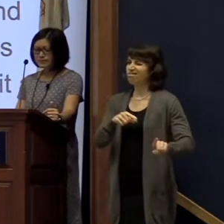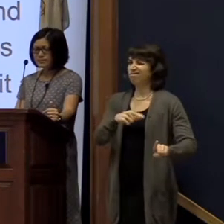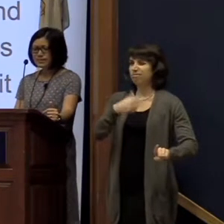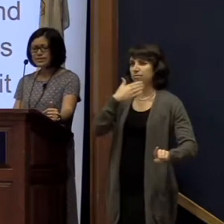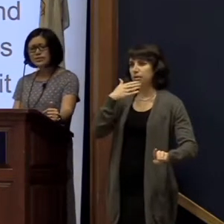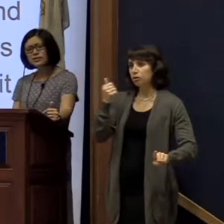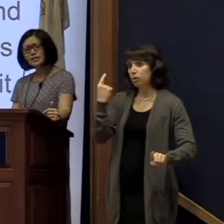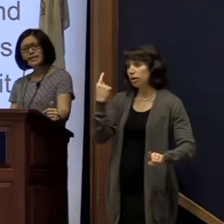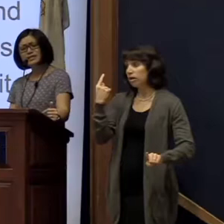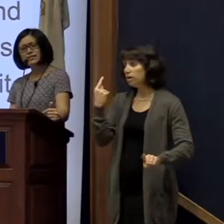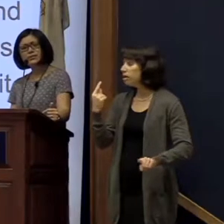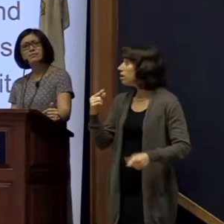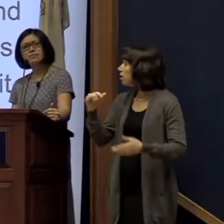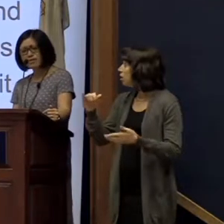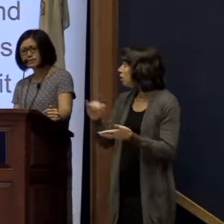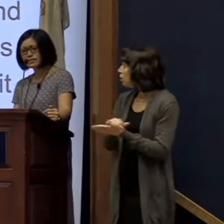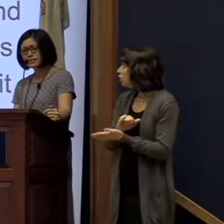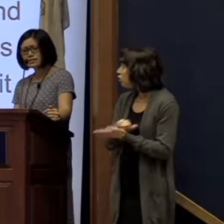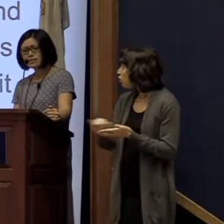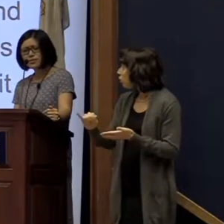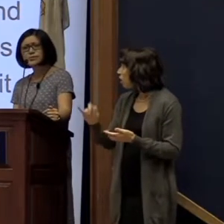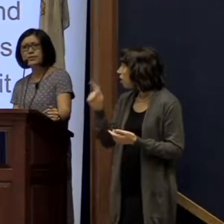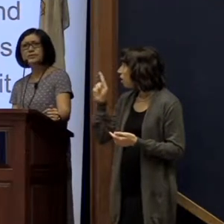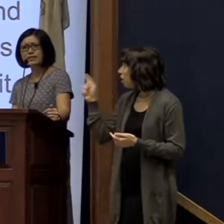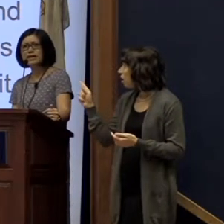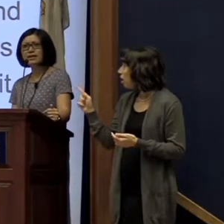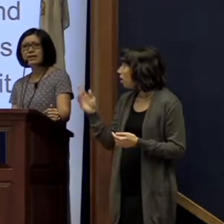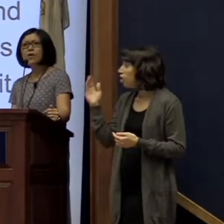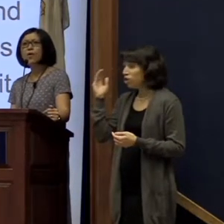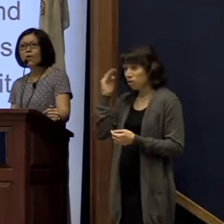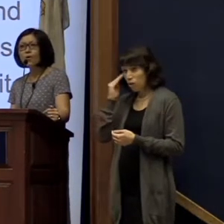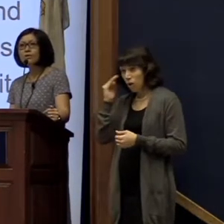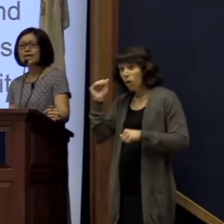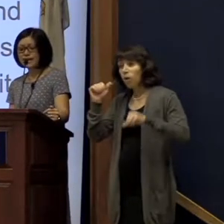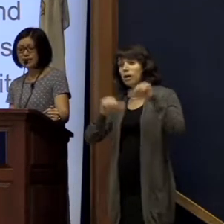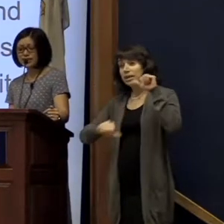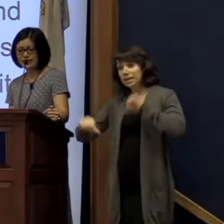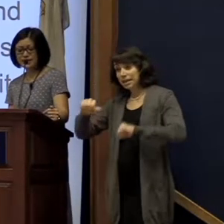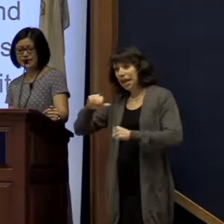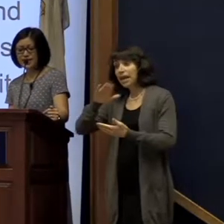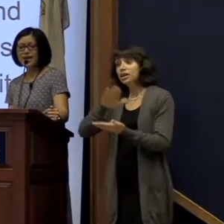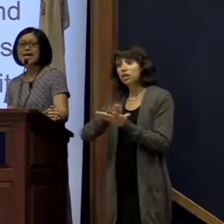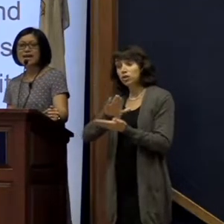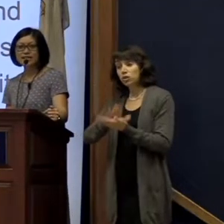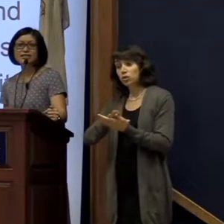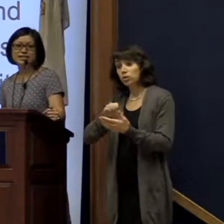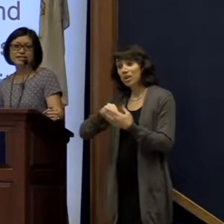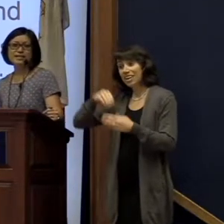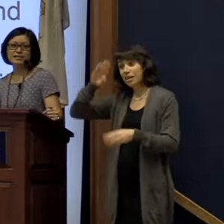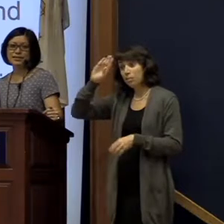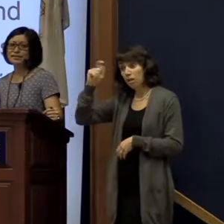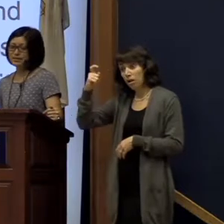You know the science school in the Bronx, you know who goes there all the Asian kids. Asian kids are the best in science.